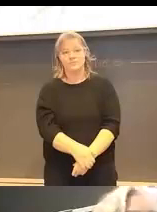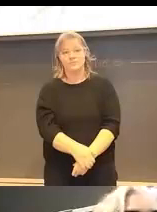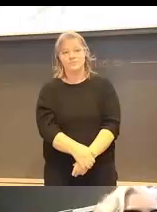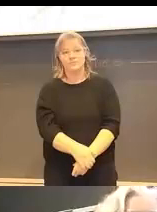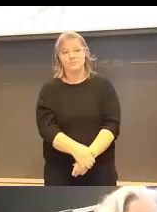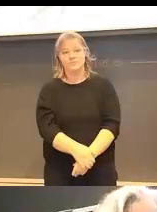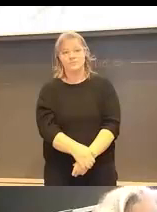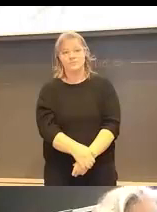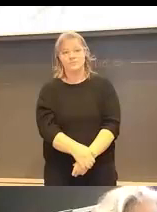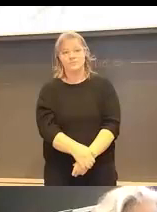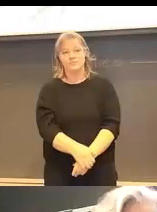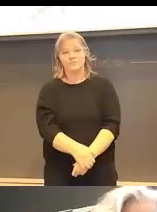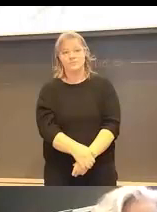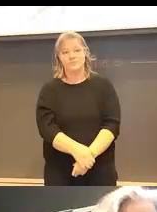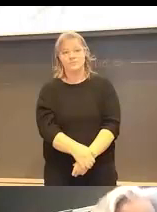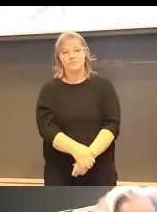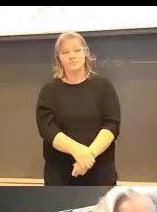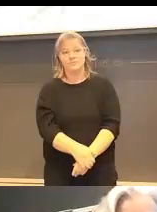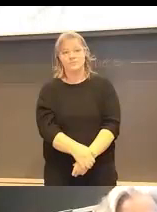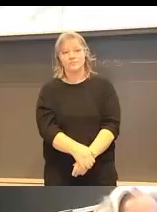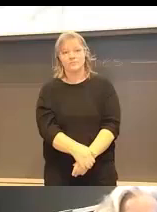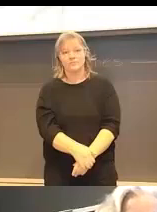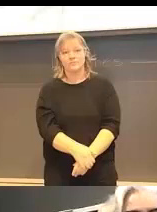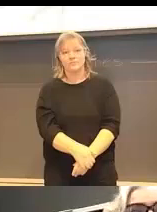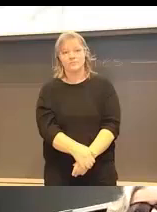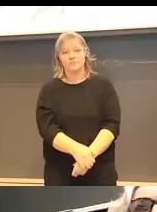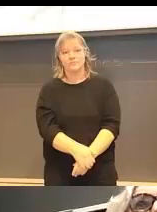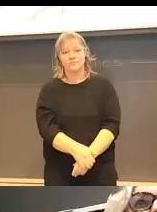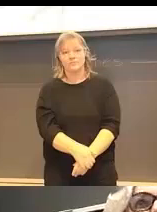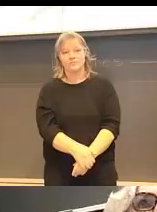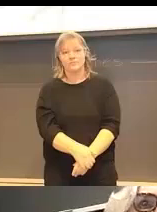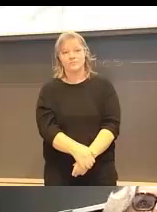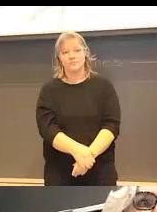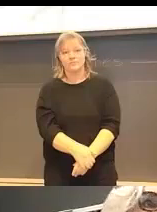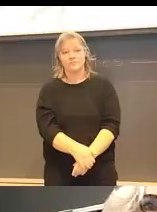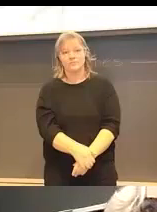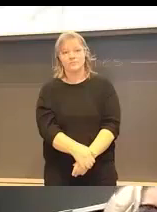Bernard Shaw said the single biggest problem in communication is the illusion that it's taken